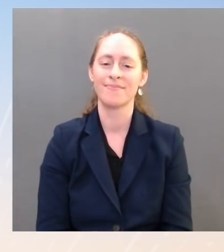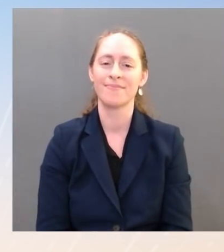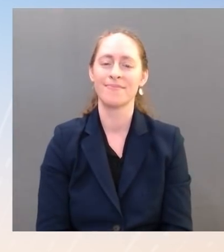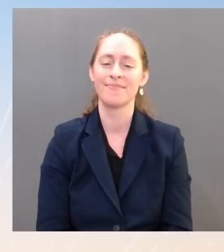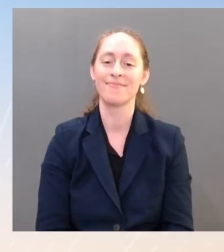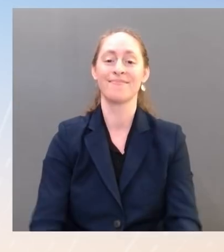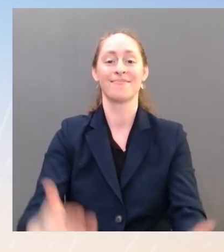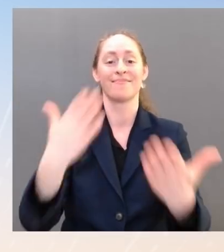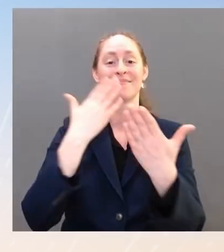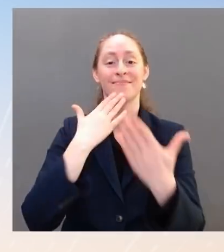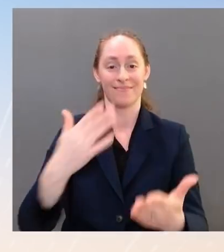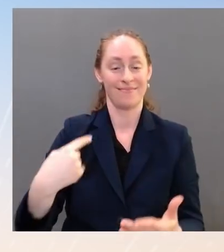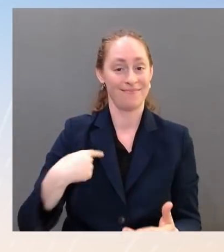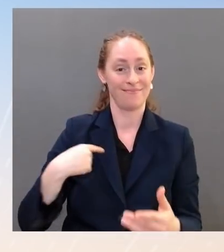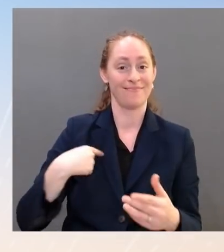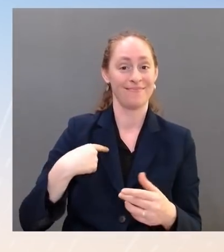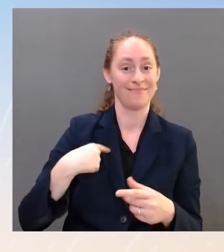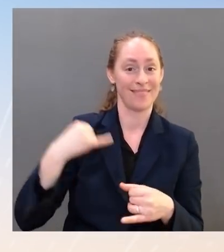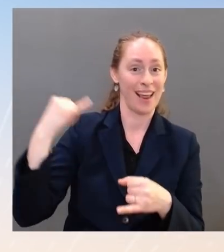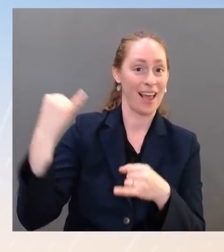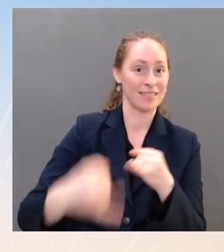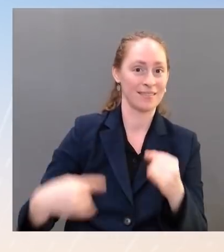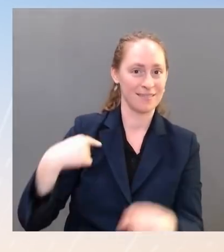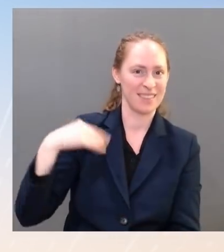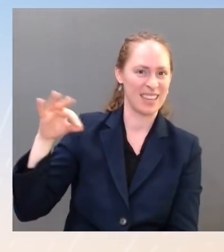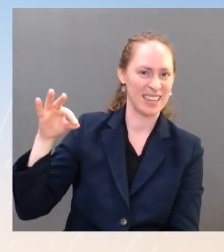which means we've got a full baseball lineup here today